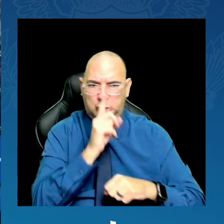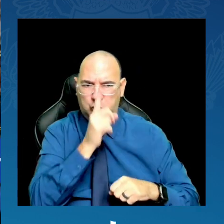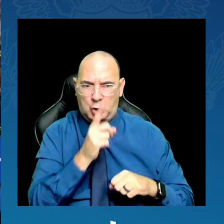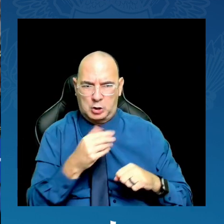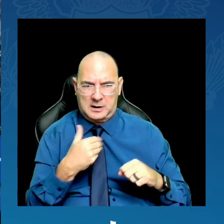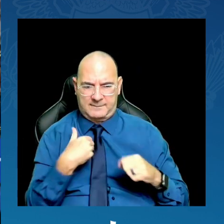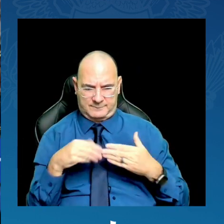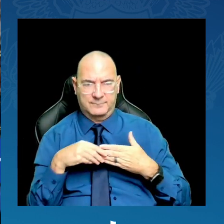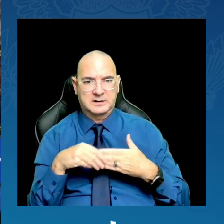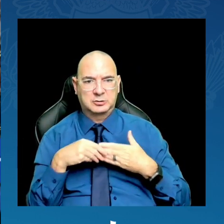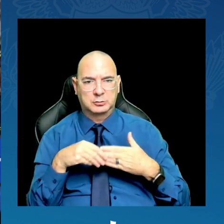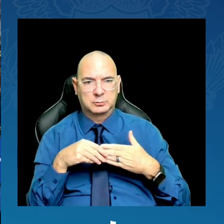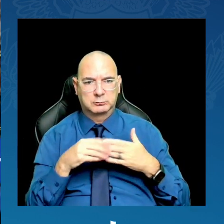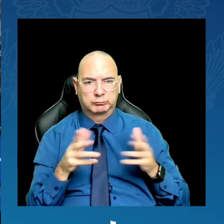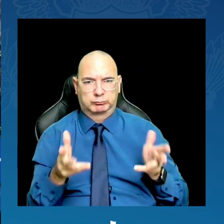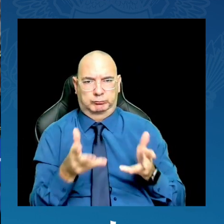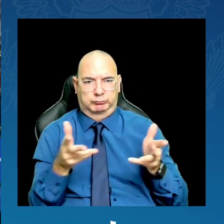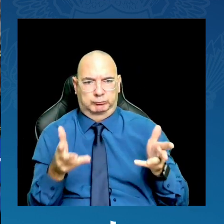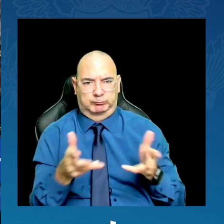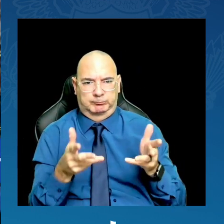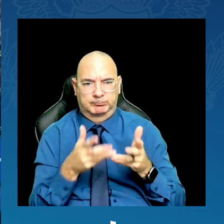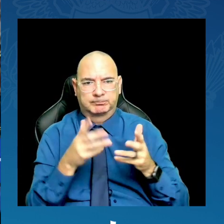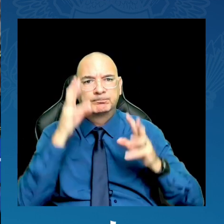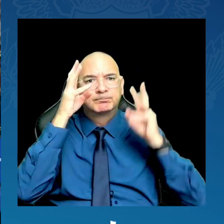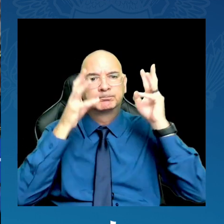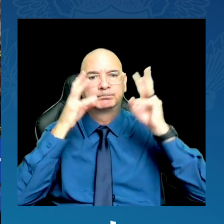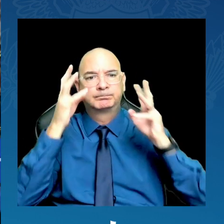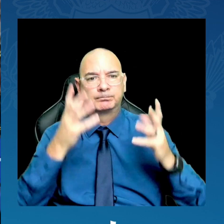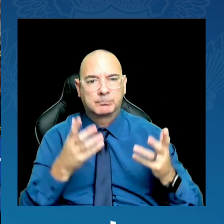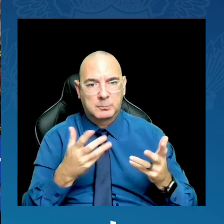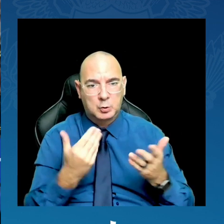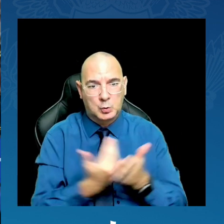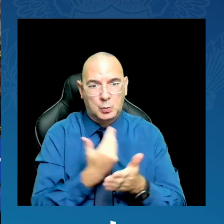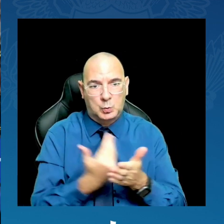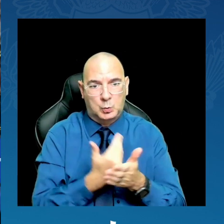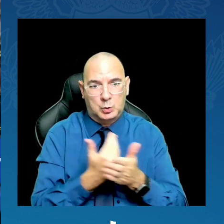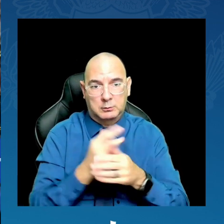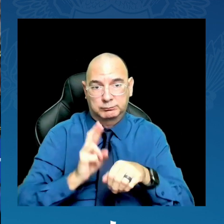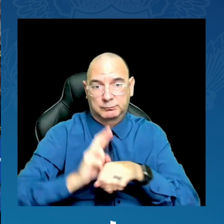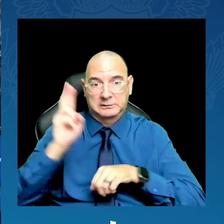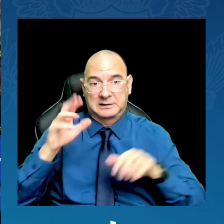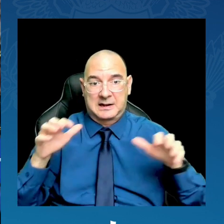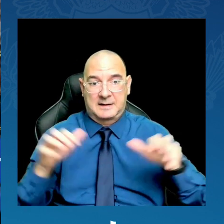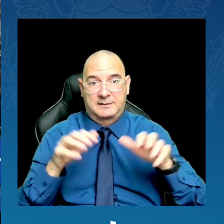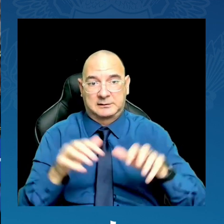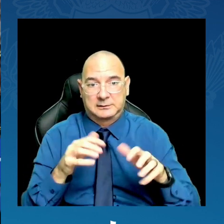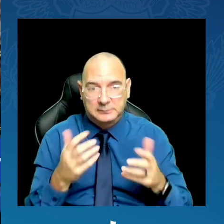Novel space activities are emerging in suborbital, on orbit and in deep space like or on orbit